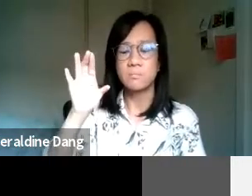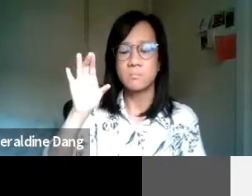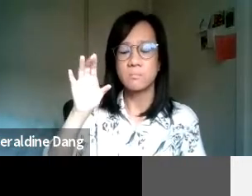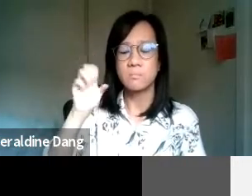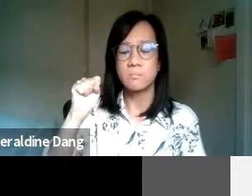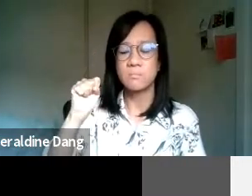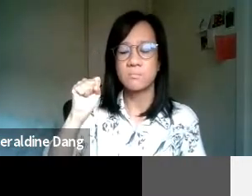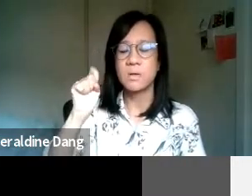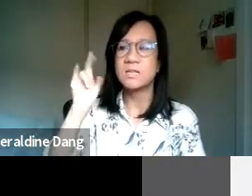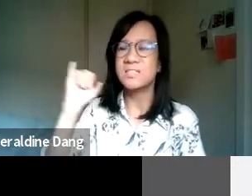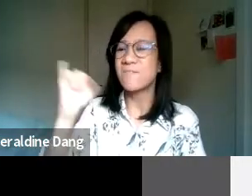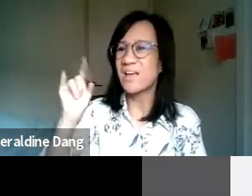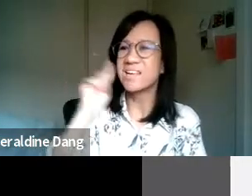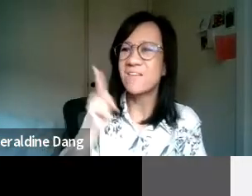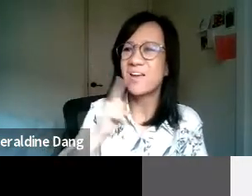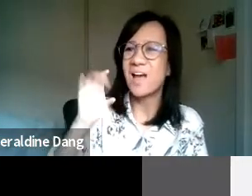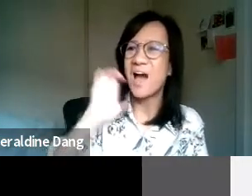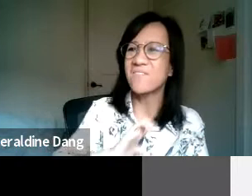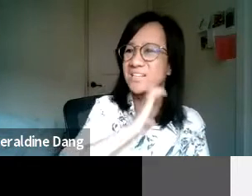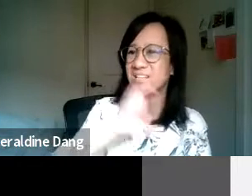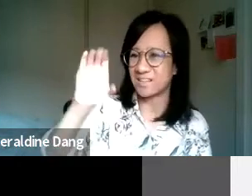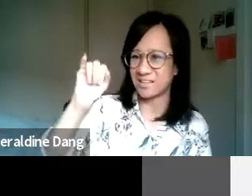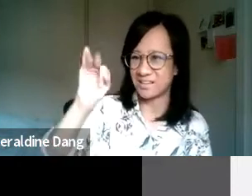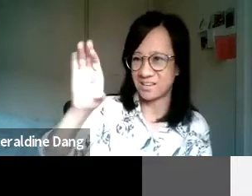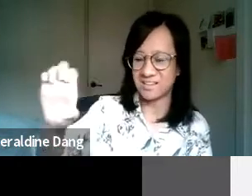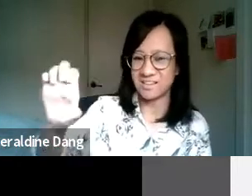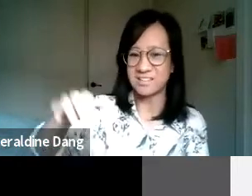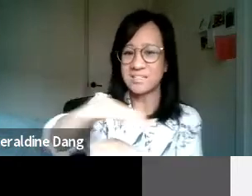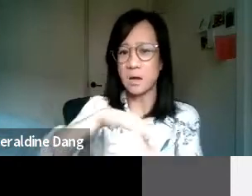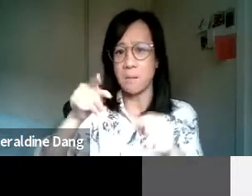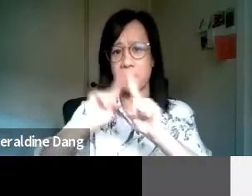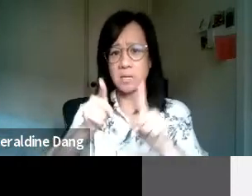Malaysia and they wanted to come see me in Singapore.